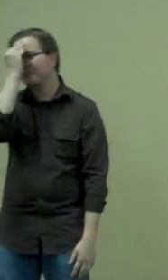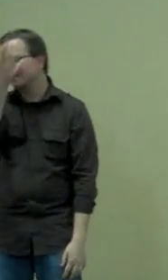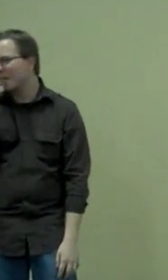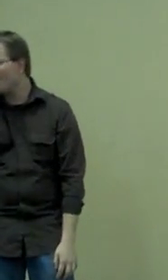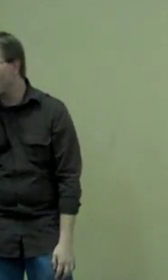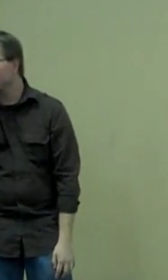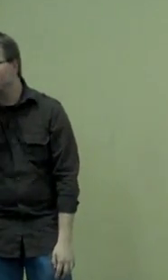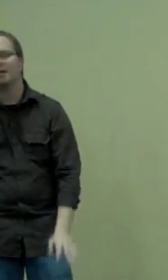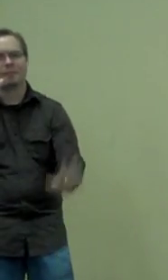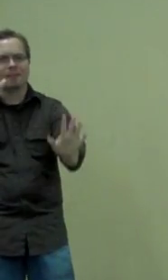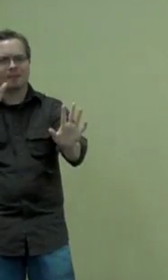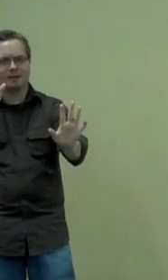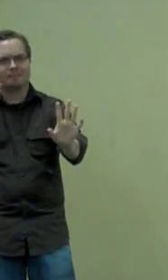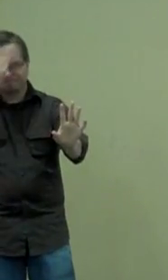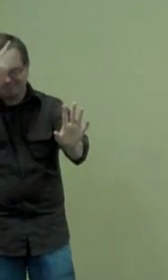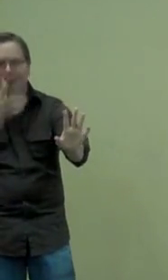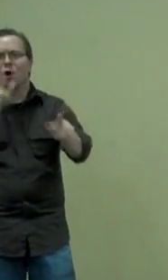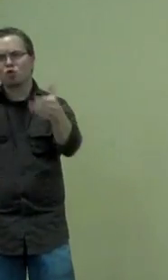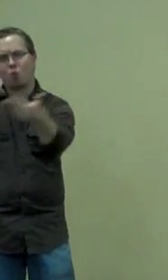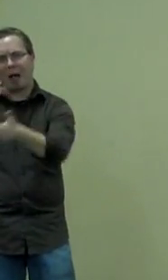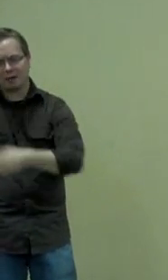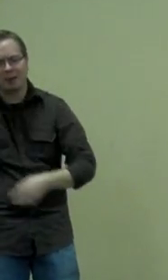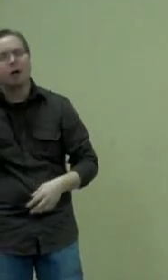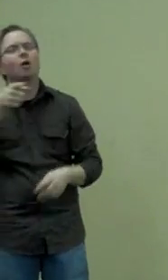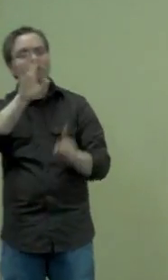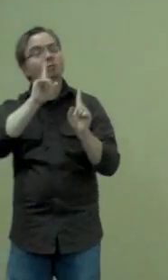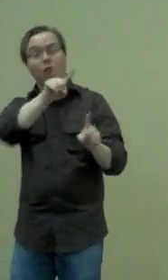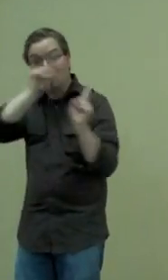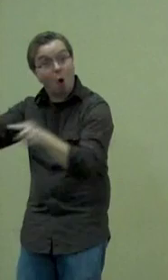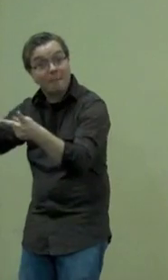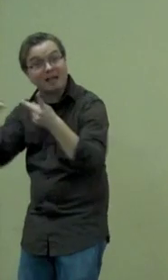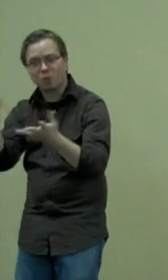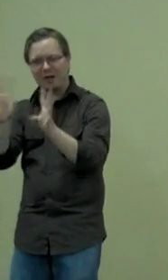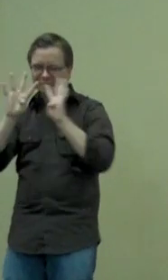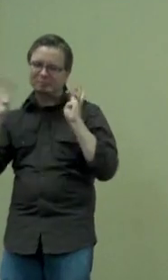It was just like the movie Ghost except for there was no one there